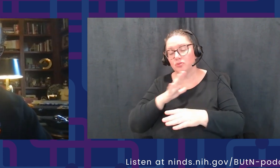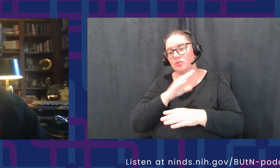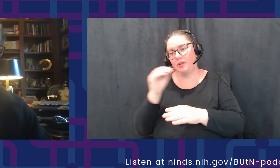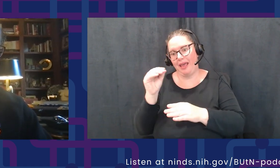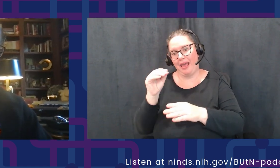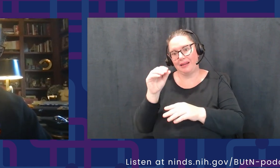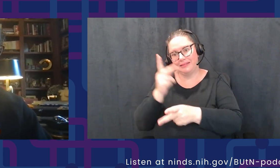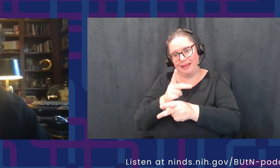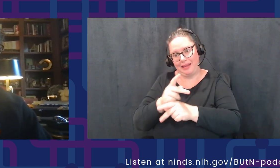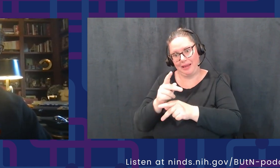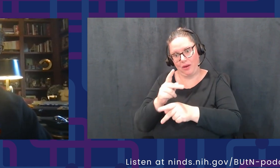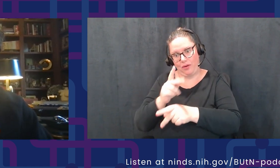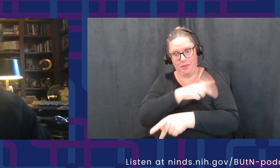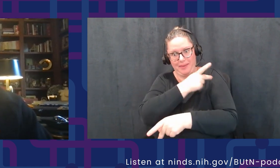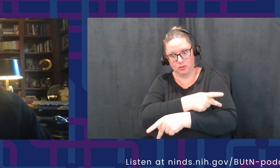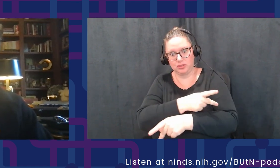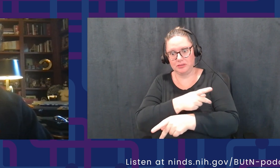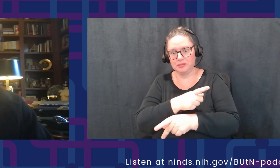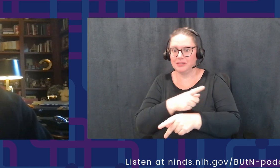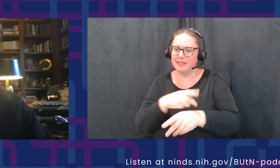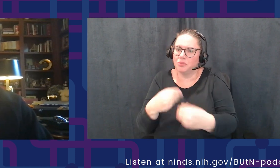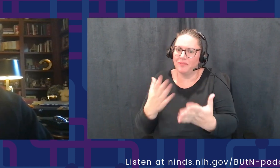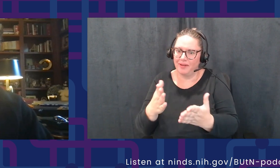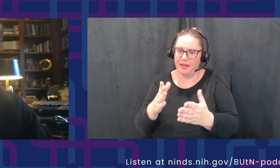patients as a scientist, it's important to give patients hope.